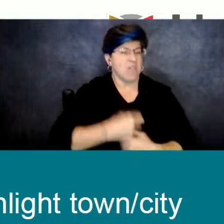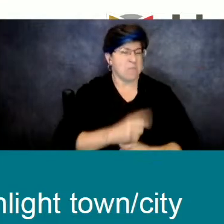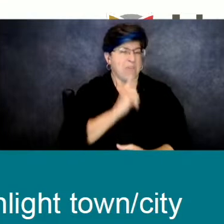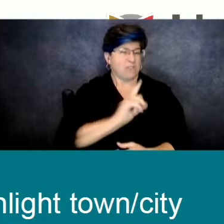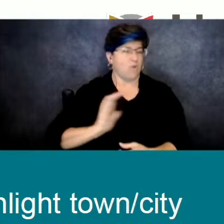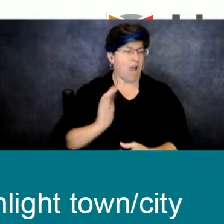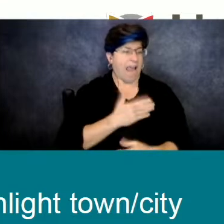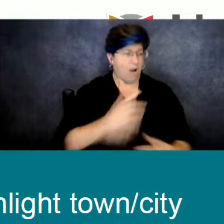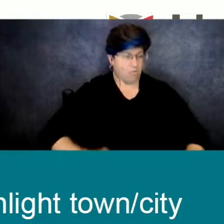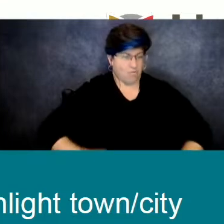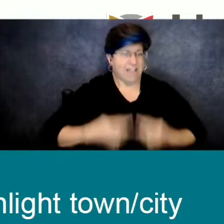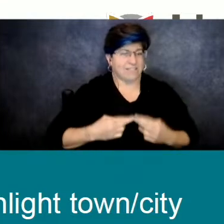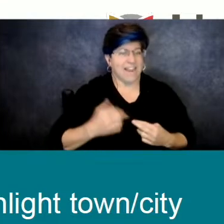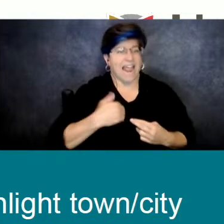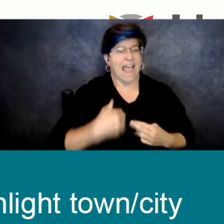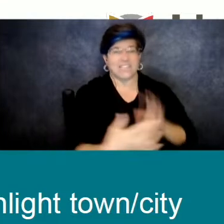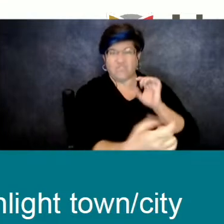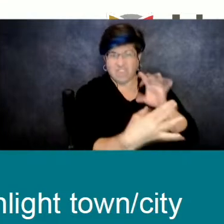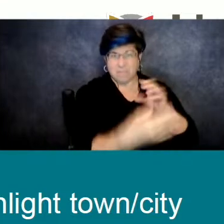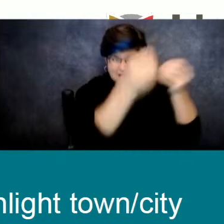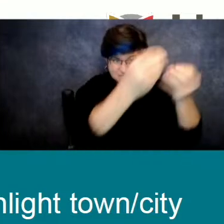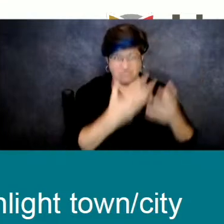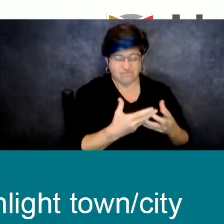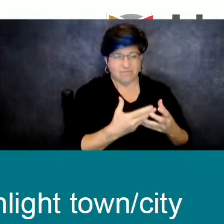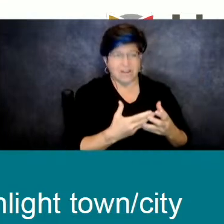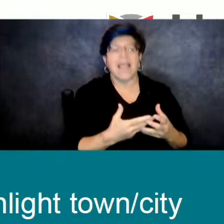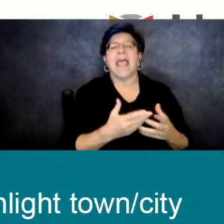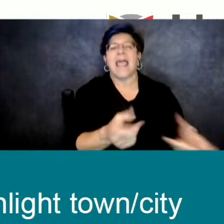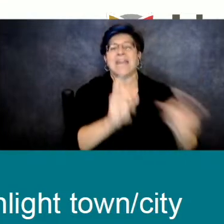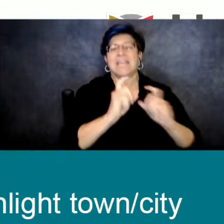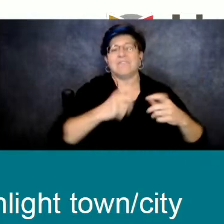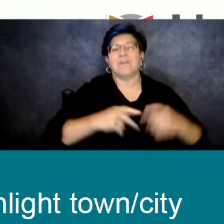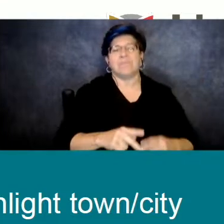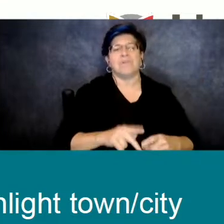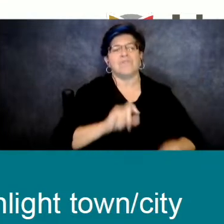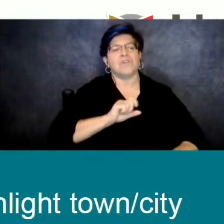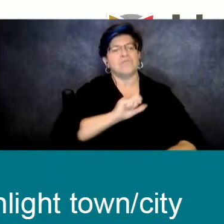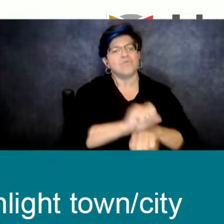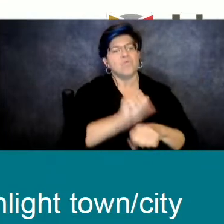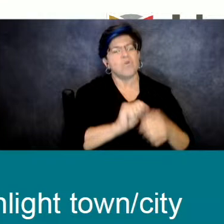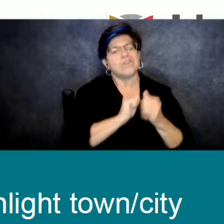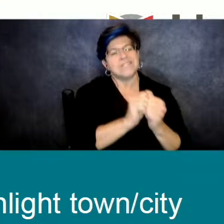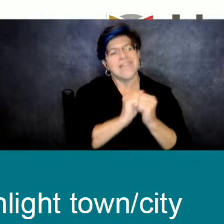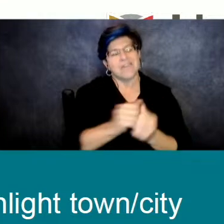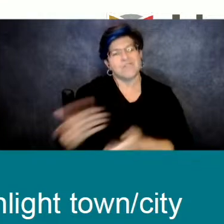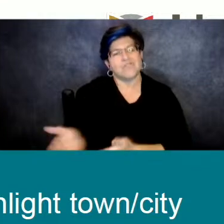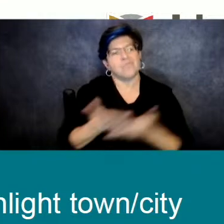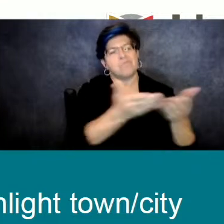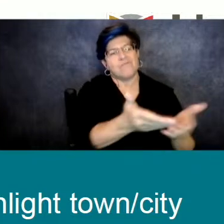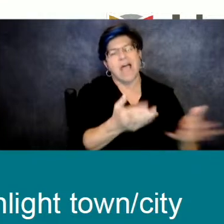IMPROVEMENT PLANS AND REALLY ENSURES THAT OUR RESIDENTS GET